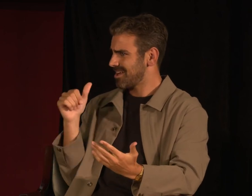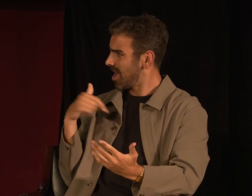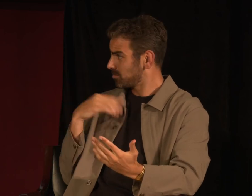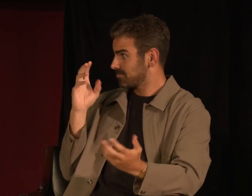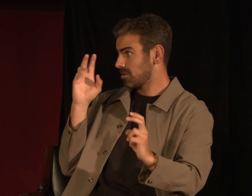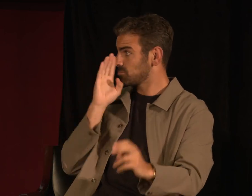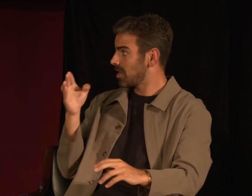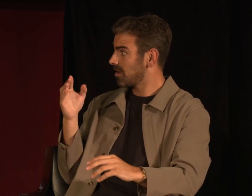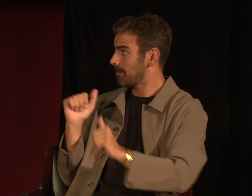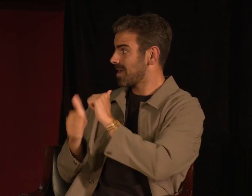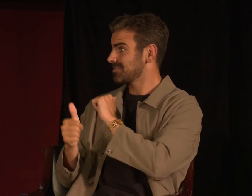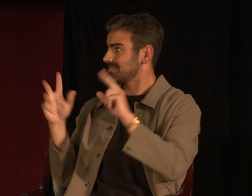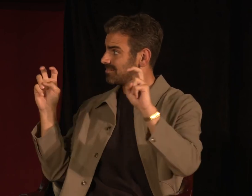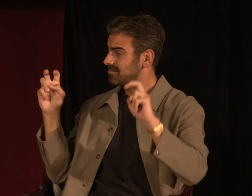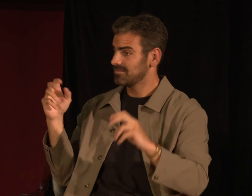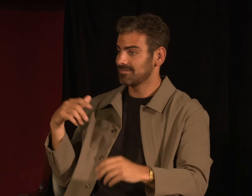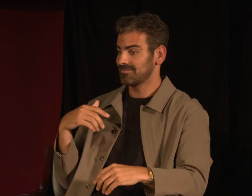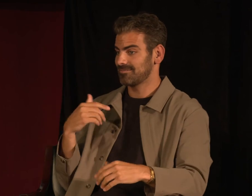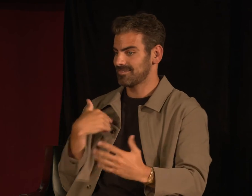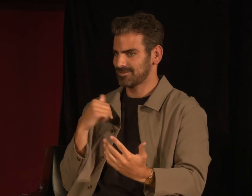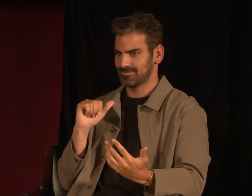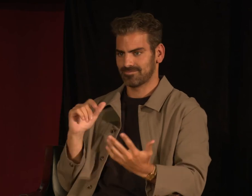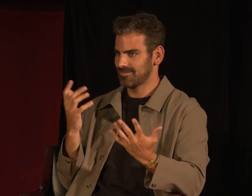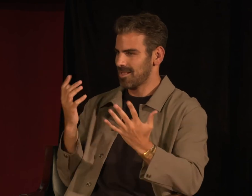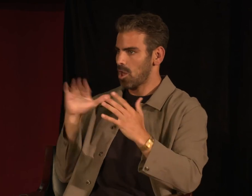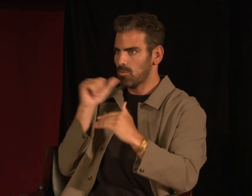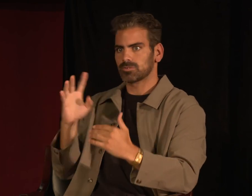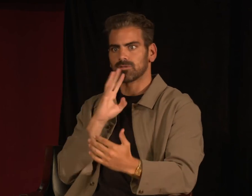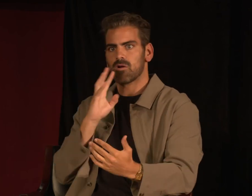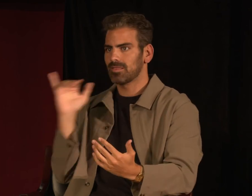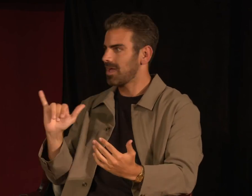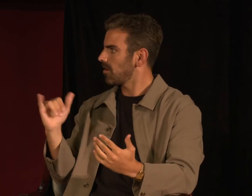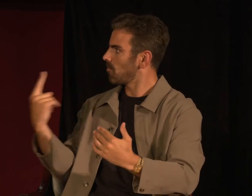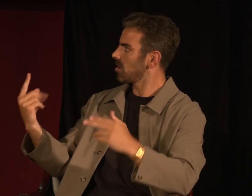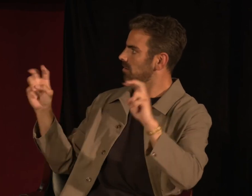You don't have to love every aspect about it. But I was very straight, passing, I was very athletic and very masculine, right?